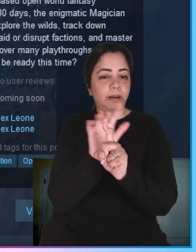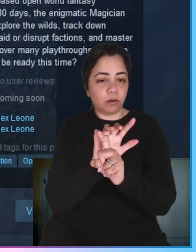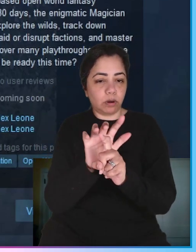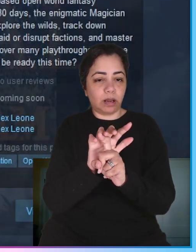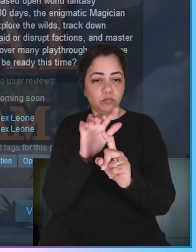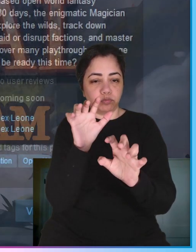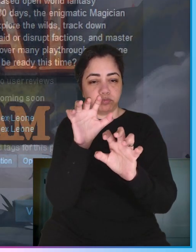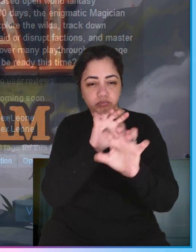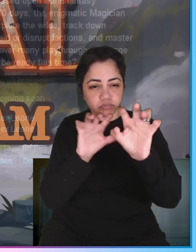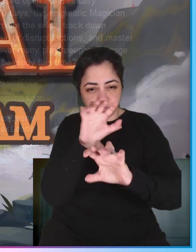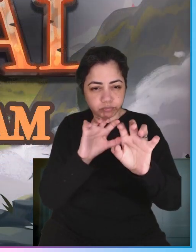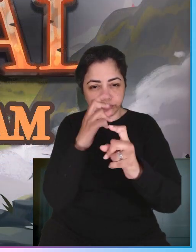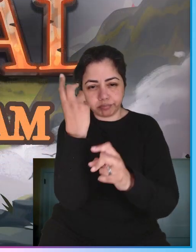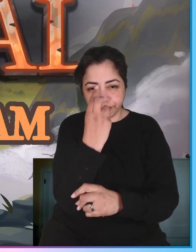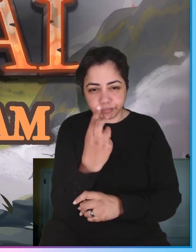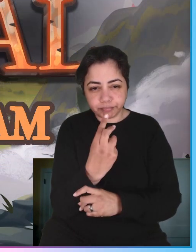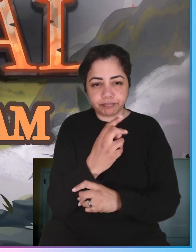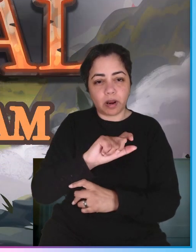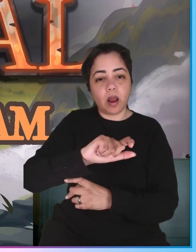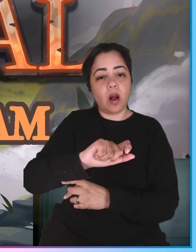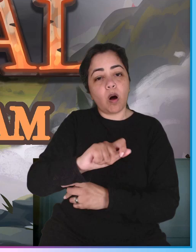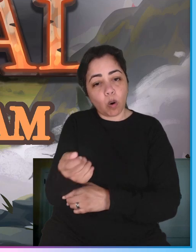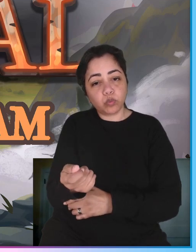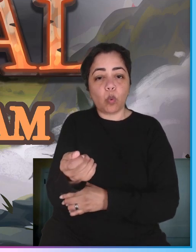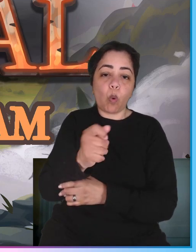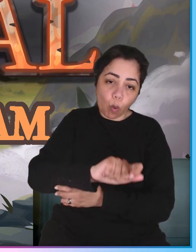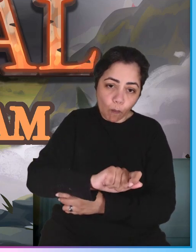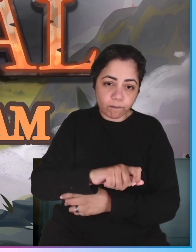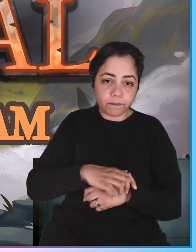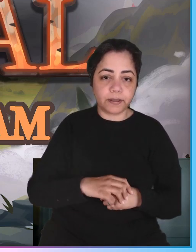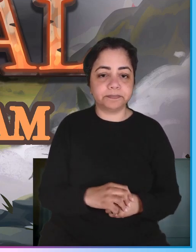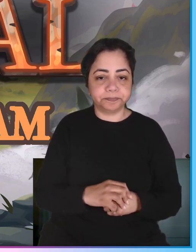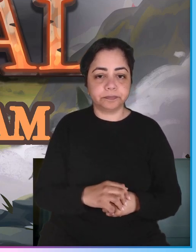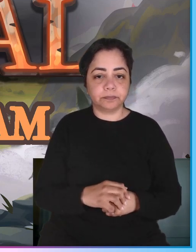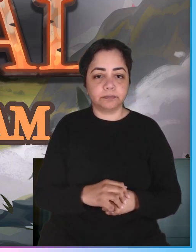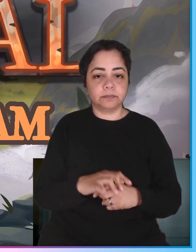If you have any questions about accessibility, or any issues accessing Upheaval